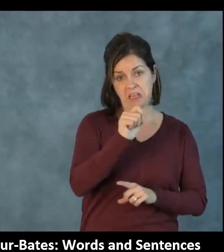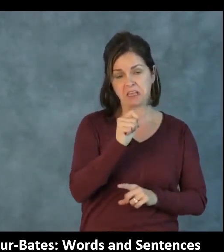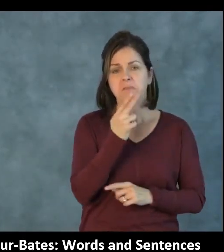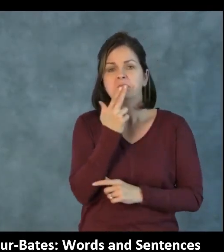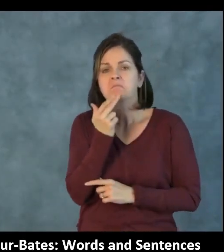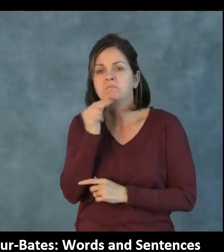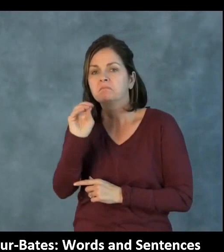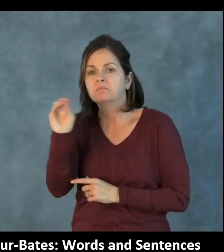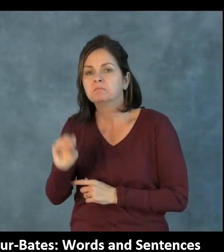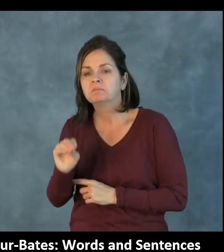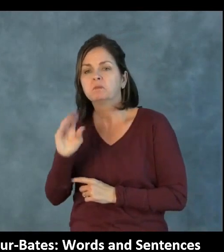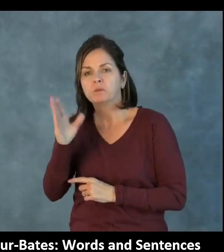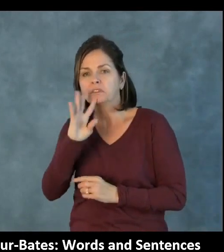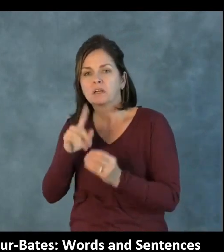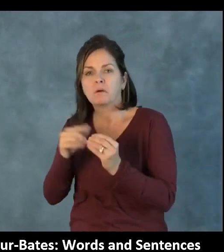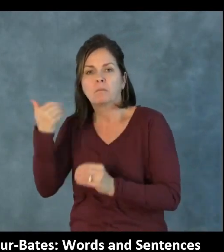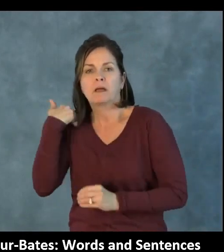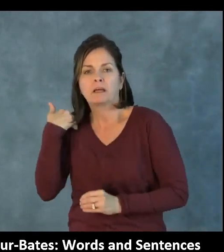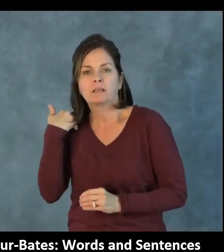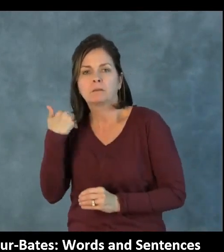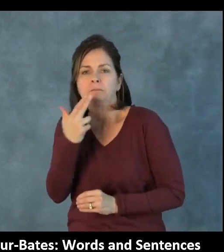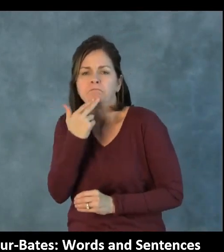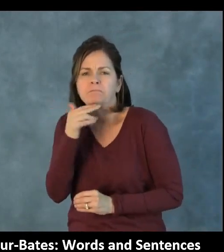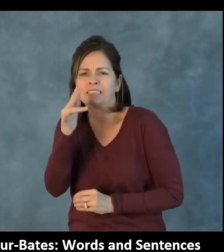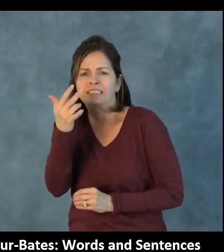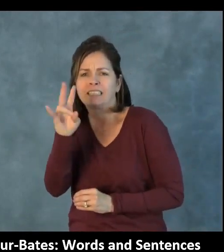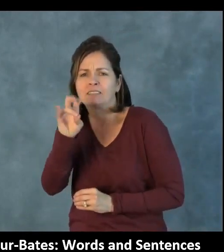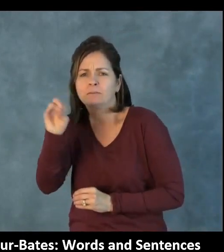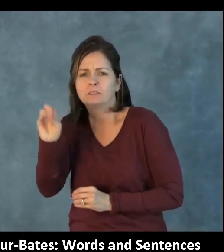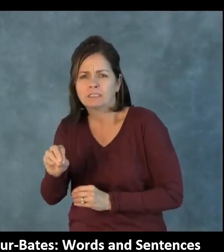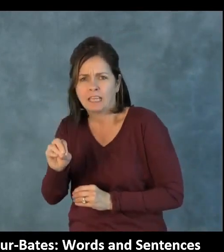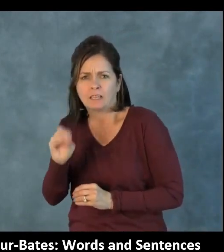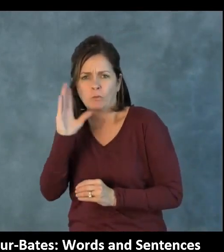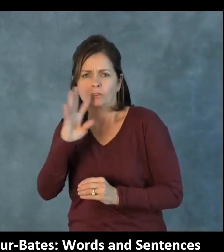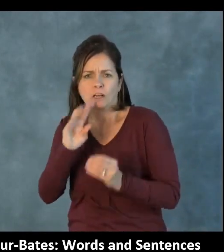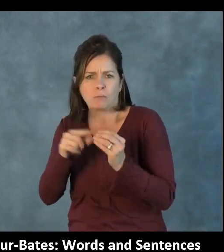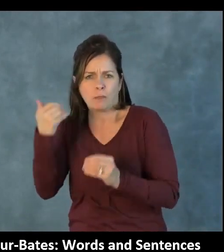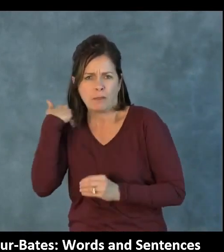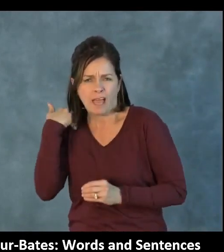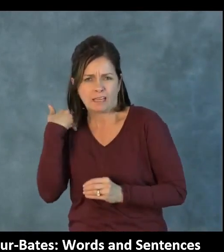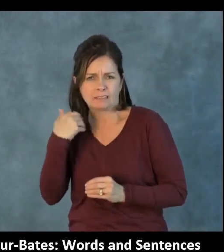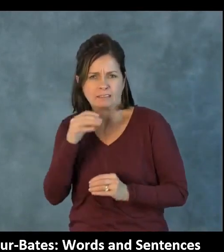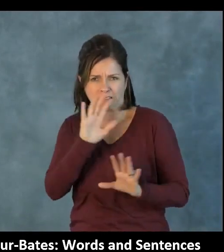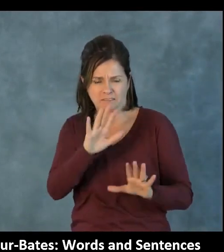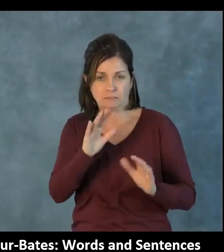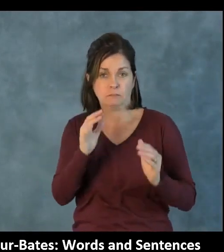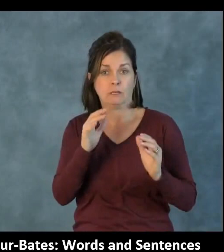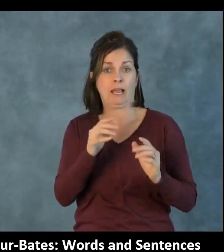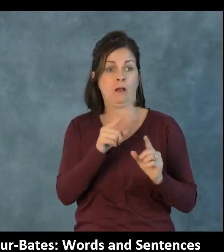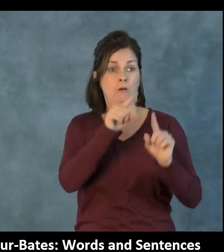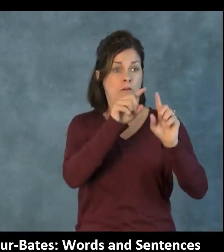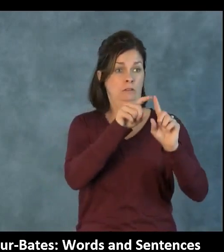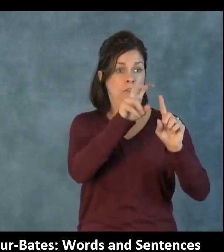about the past, only 17%, but if we go all the way down the column to the bottom,